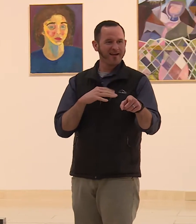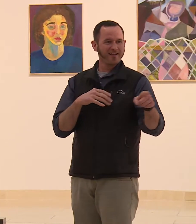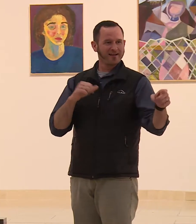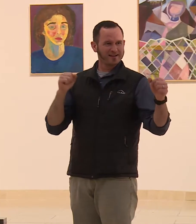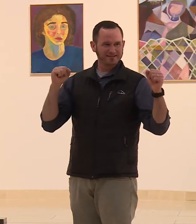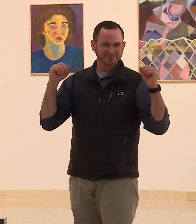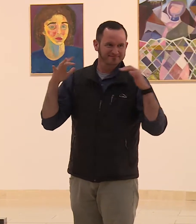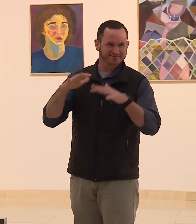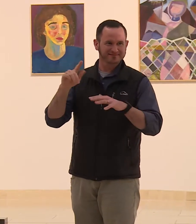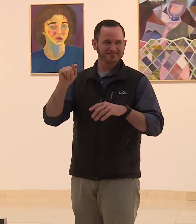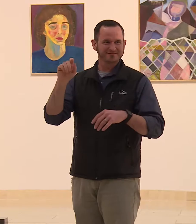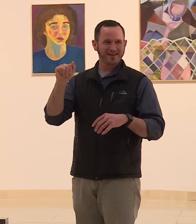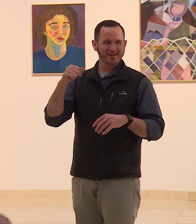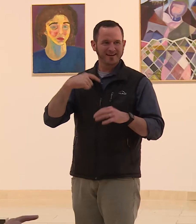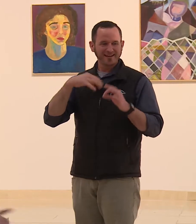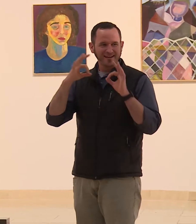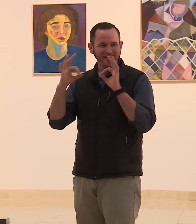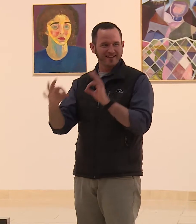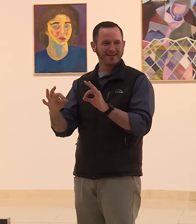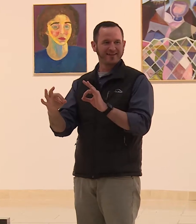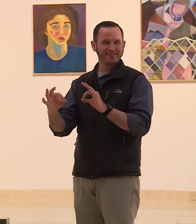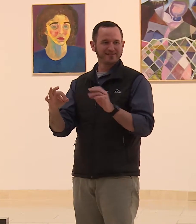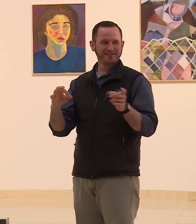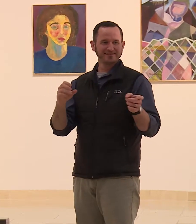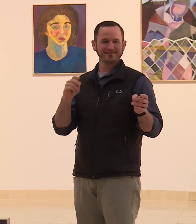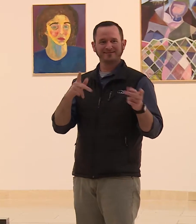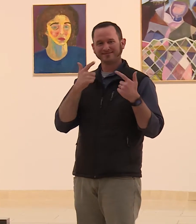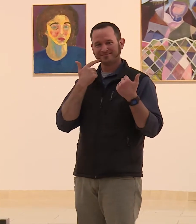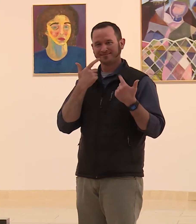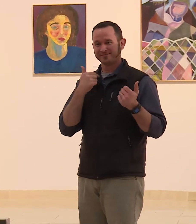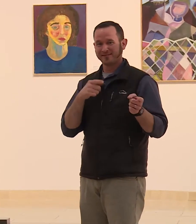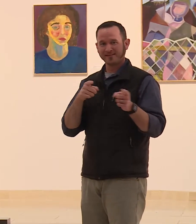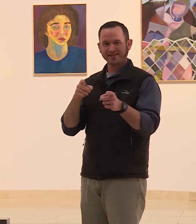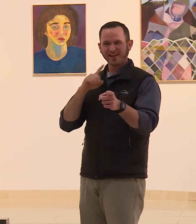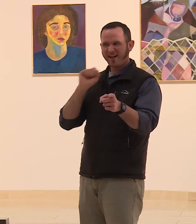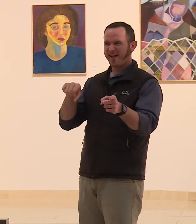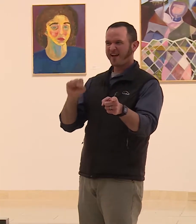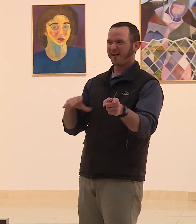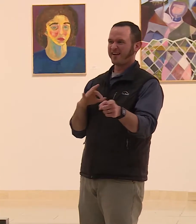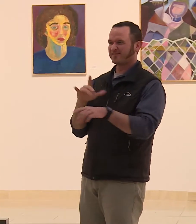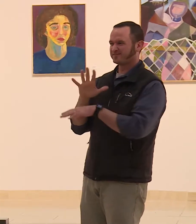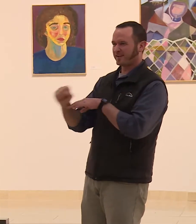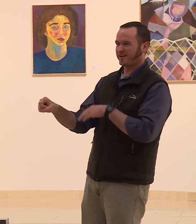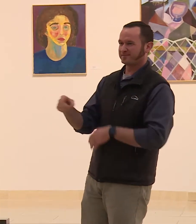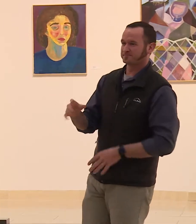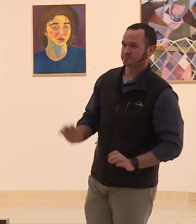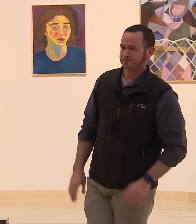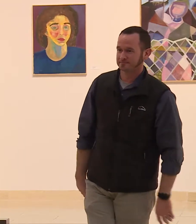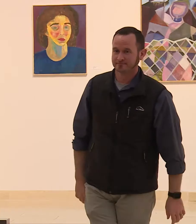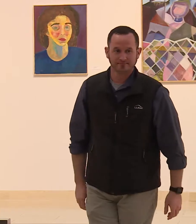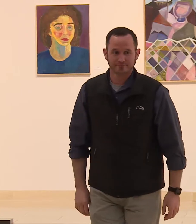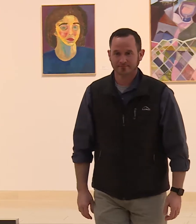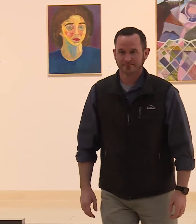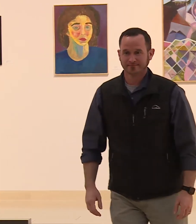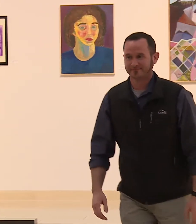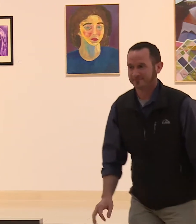That's where all the deaf students are, so that's actually kind of perfect that that shape is there. Bob: Cool. All right.